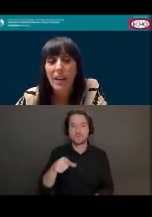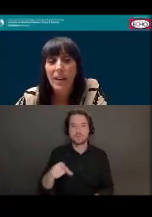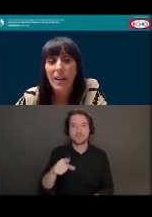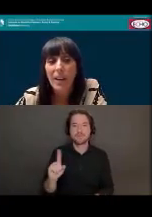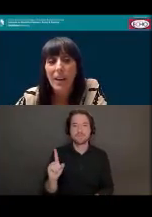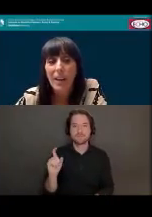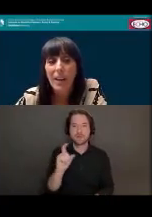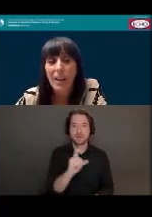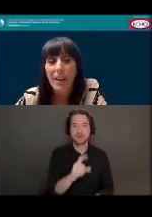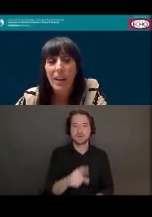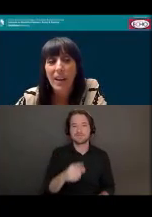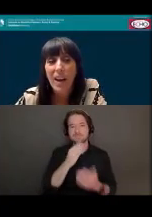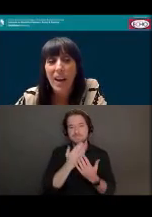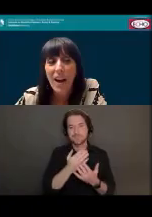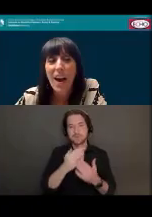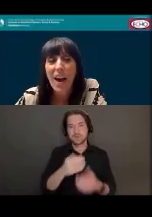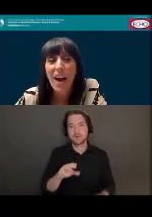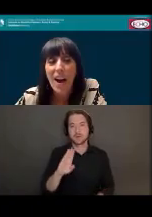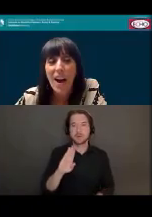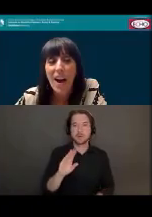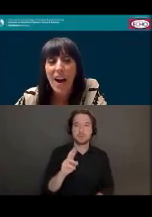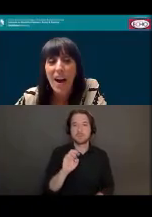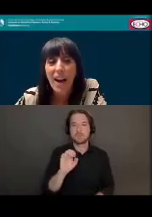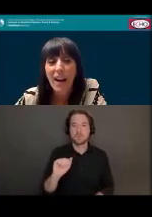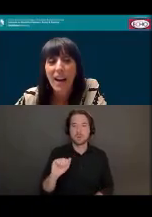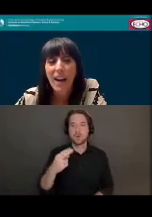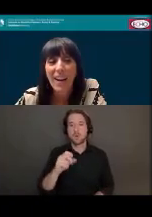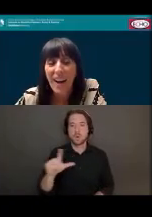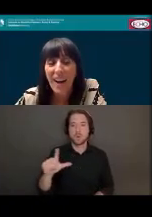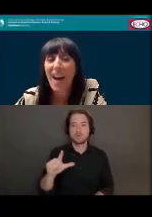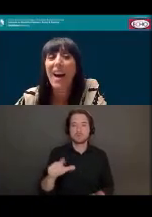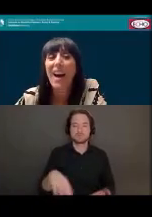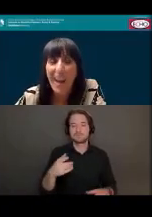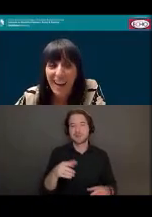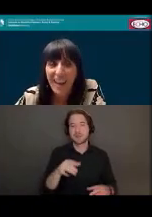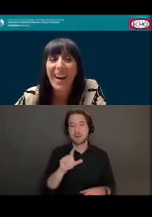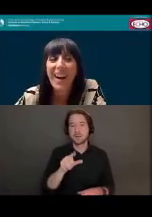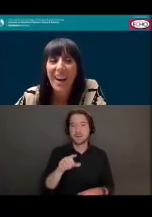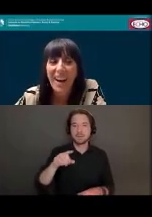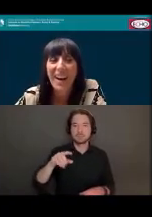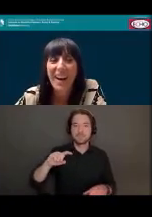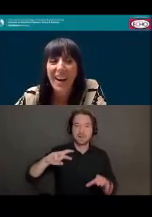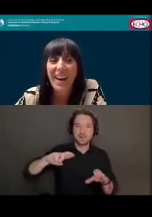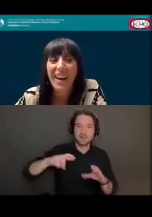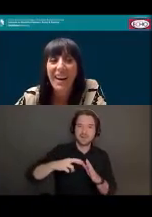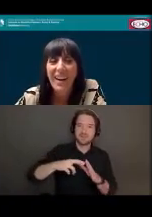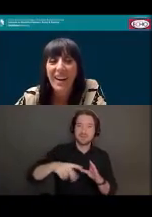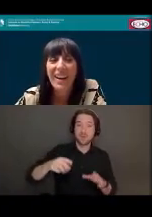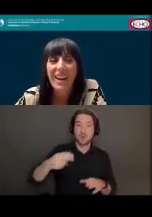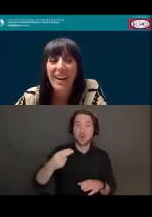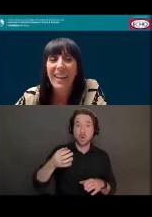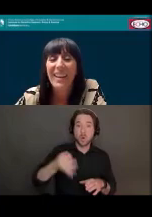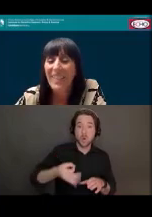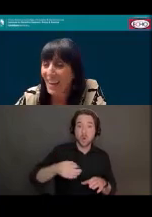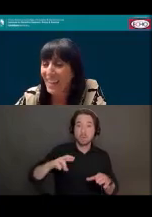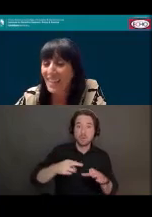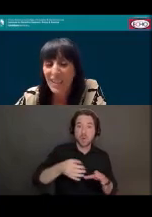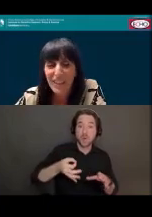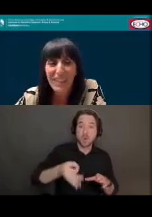in there, and then you say, right in your tummy or right in your leg. And it's just anticipation. That is a good